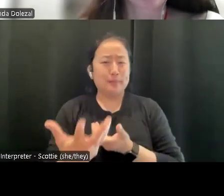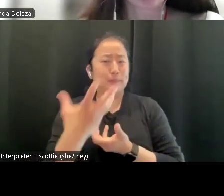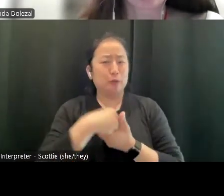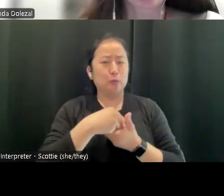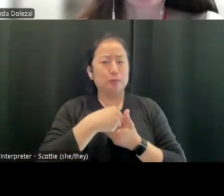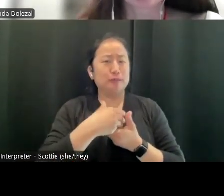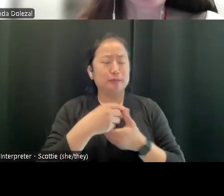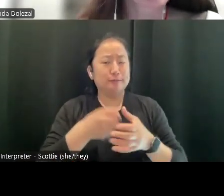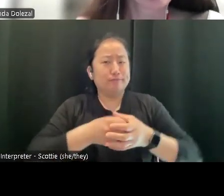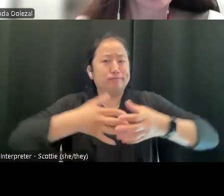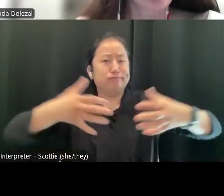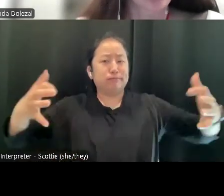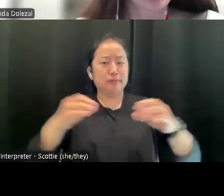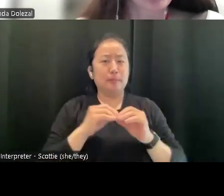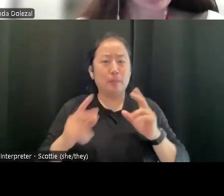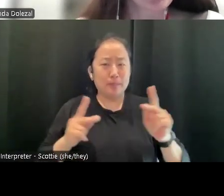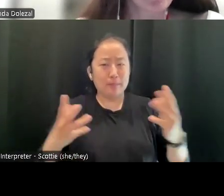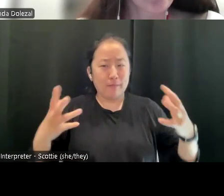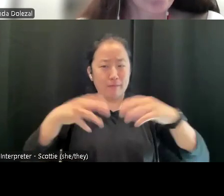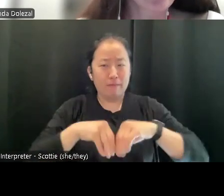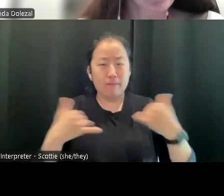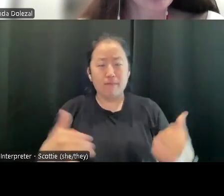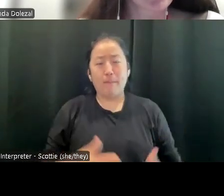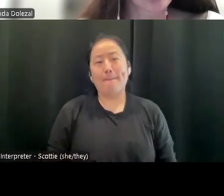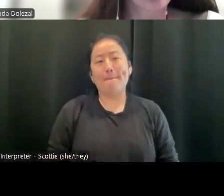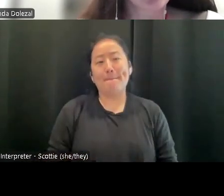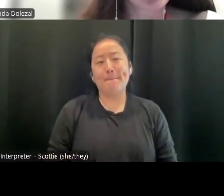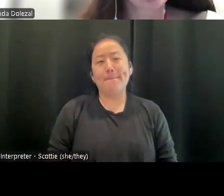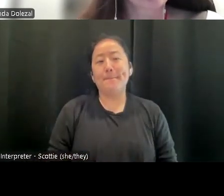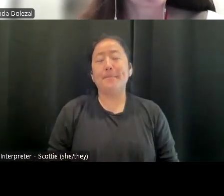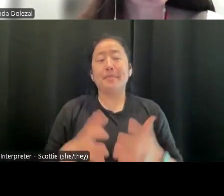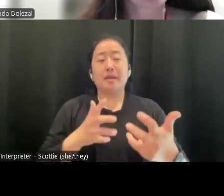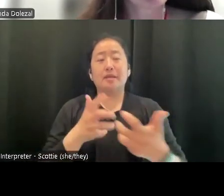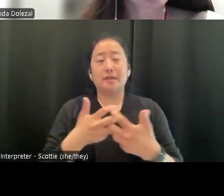more opportunities for people to participate. Adaptive gaming refers to gaming experiences